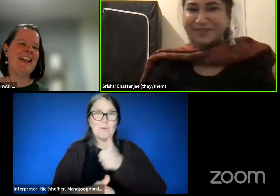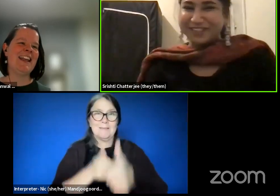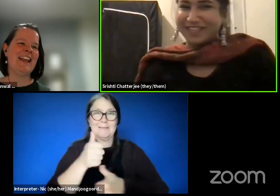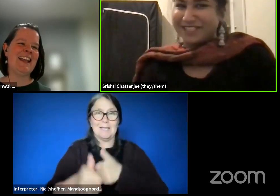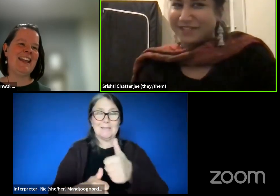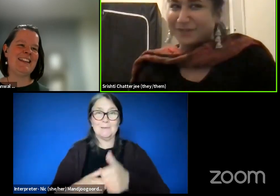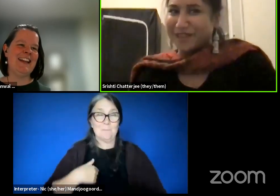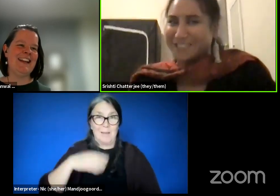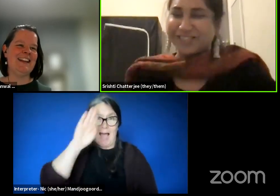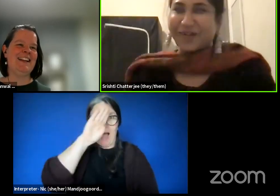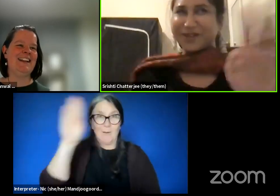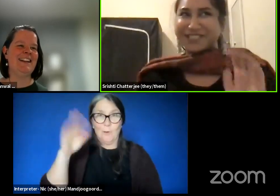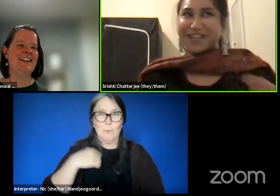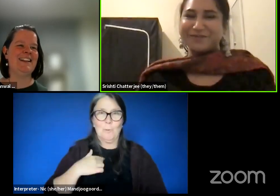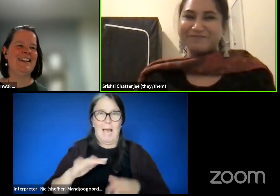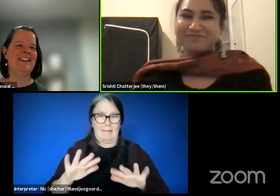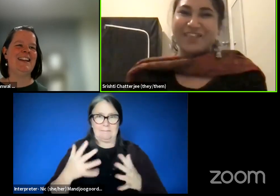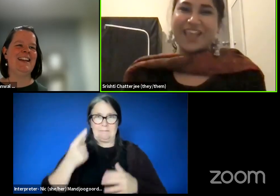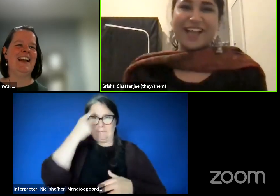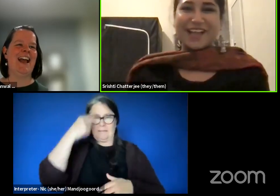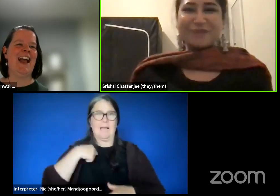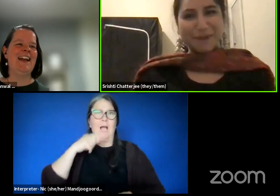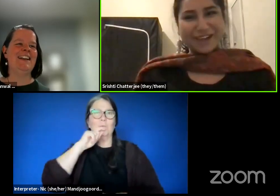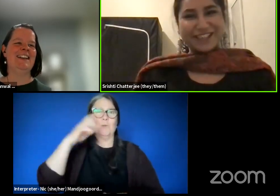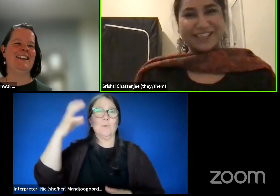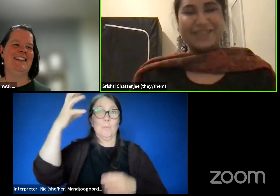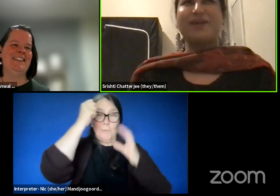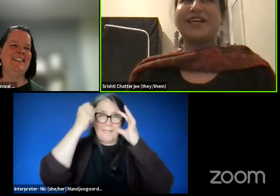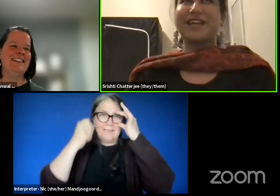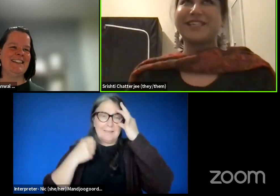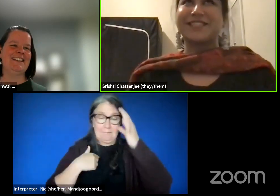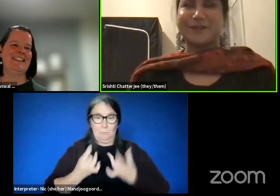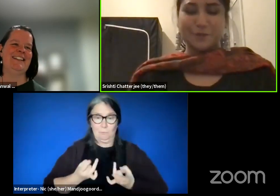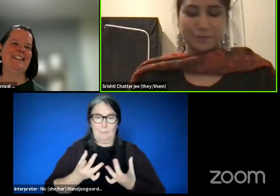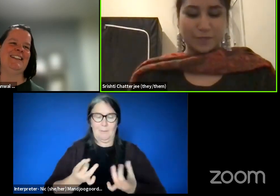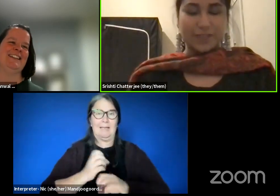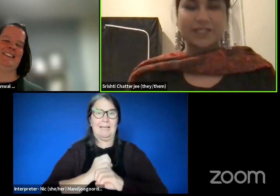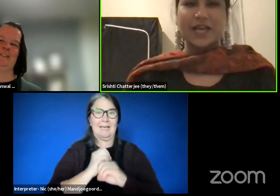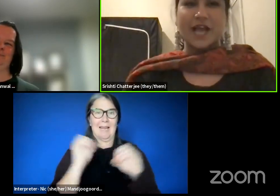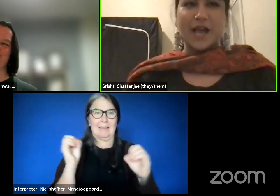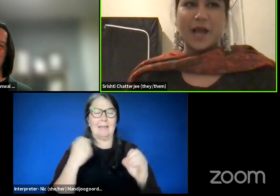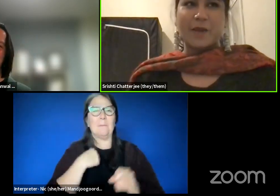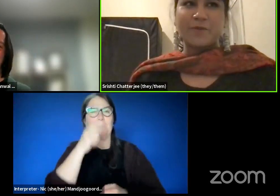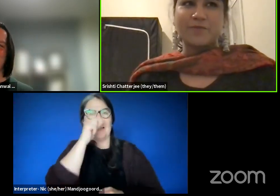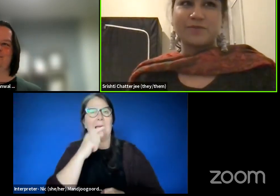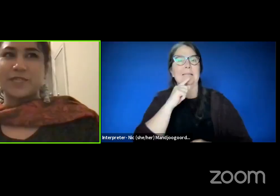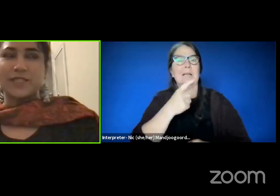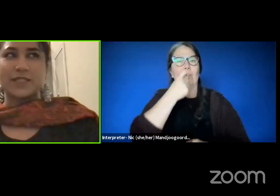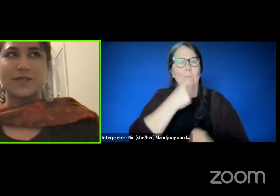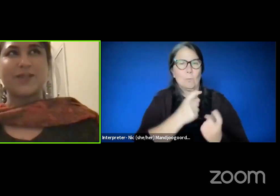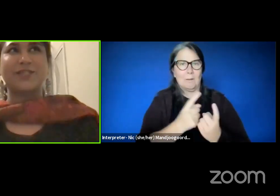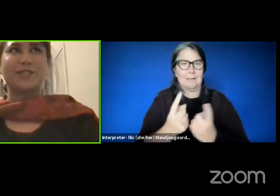Um, hello. I Um, hello. I did not think I would Um, hello. I did not think I would win this so I did not. t prepare anything but I can prepare anything but I can say a